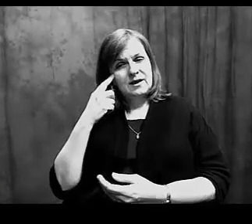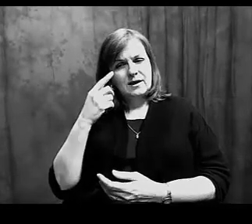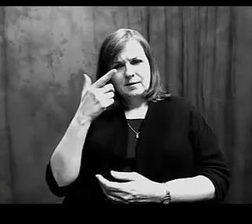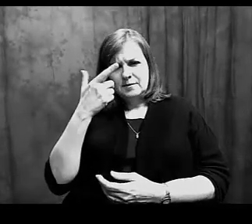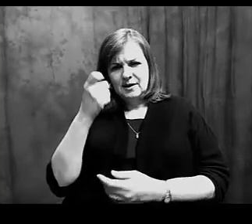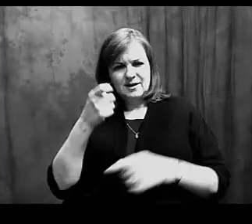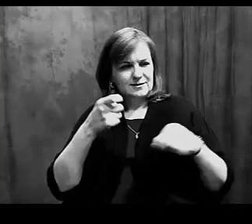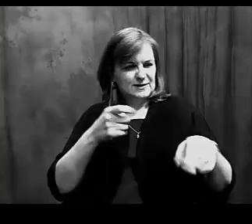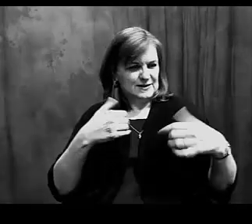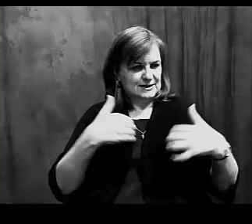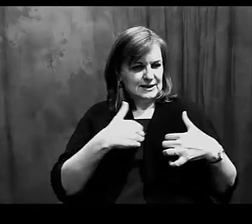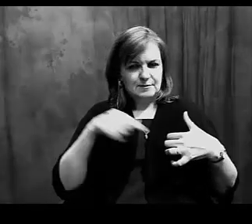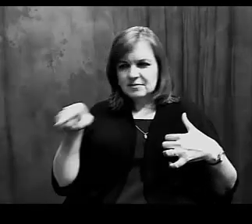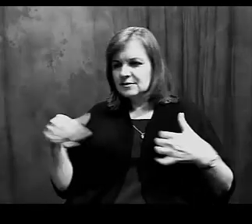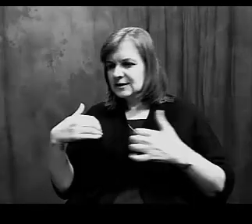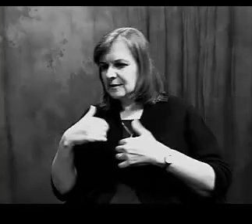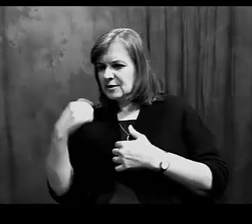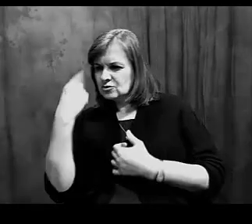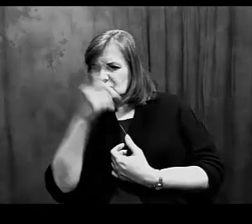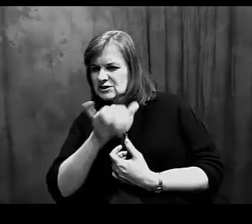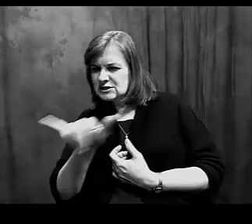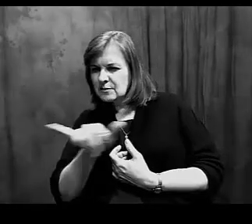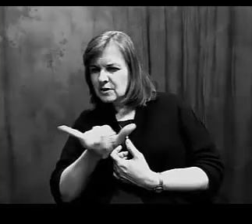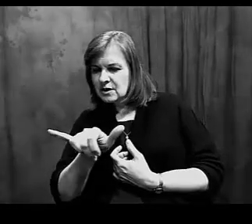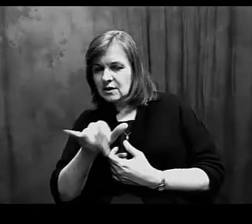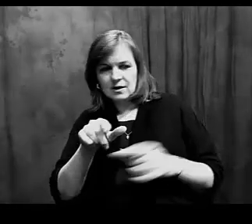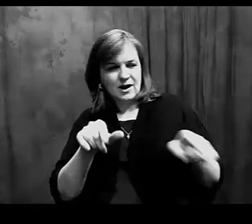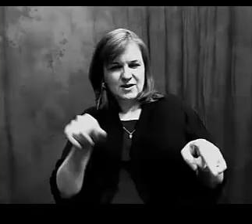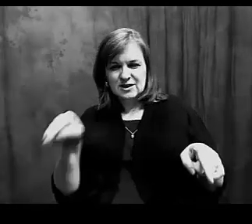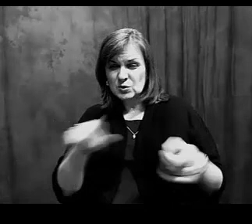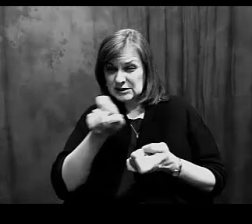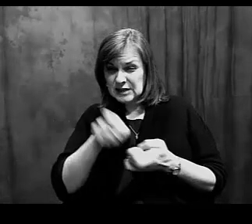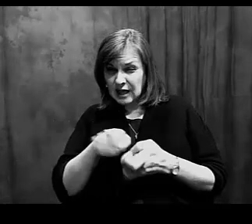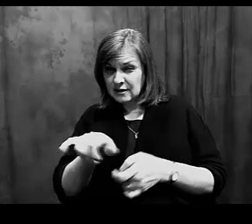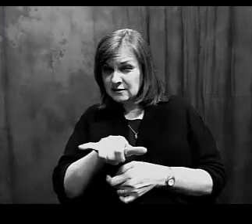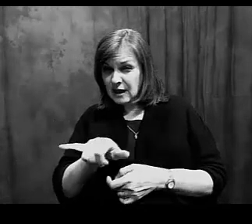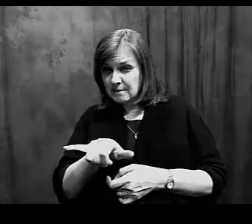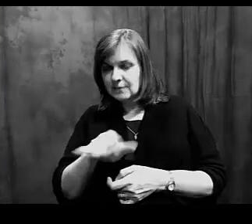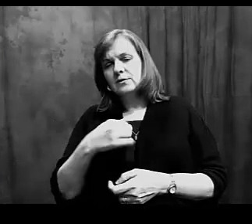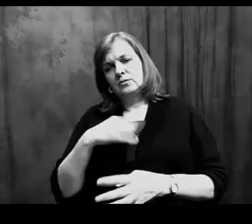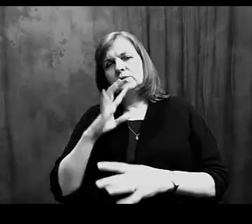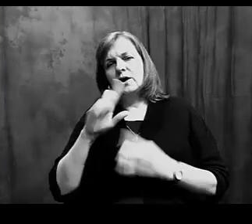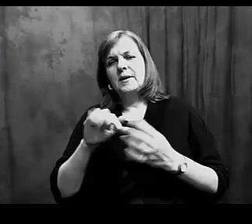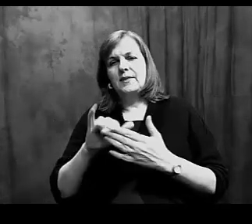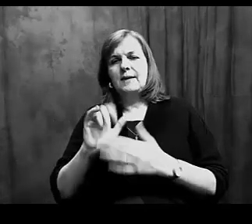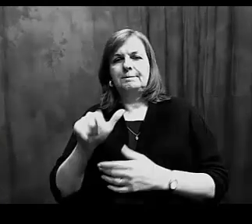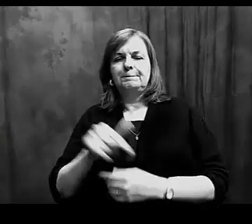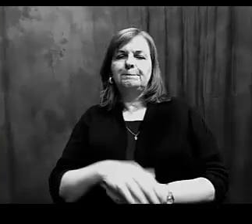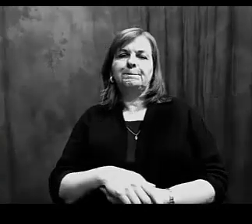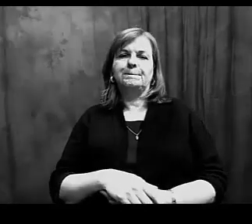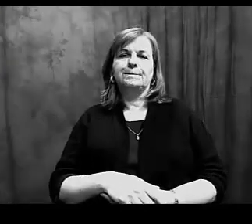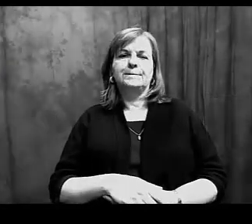just because they look similar -- are they exactly the same as those -- so we'll think about this